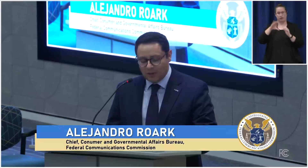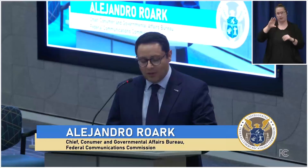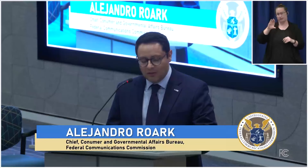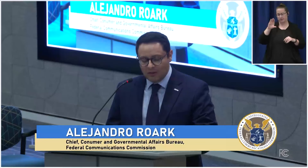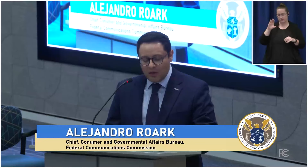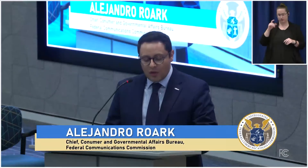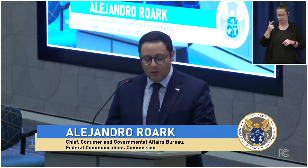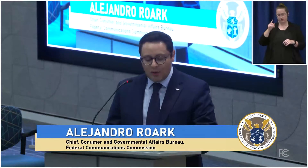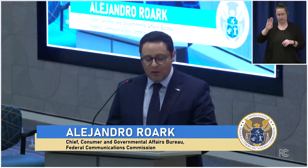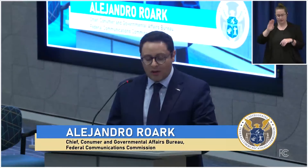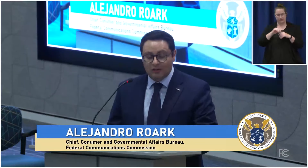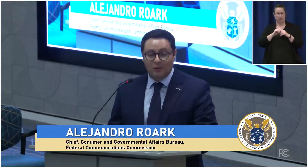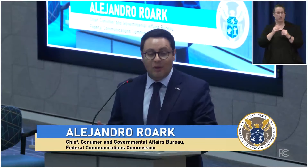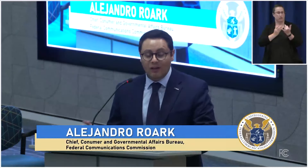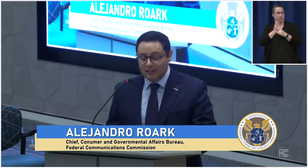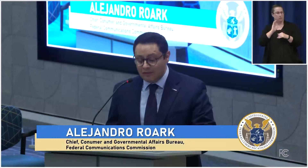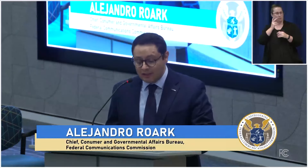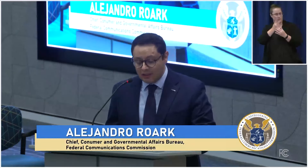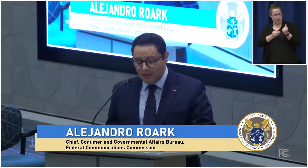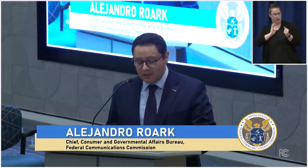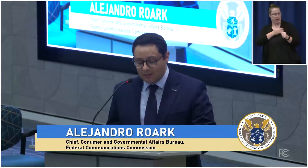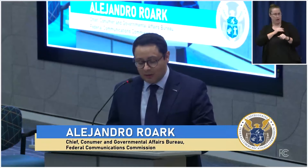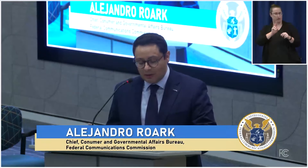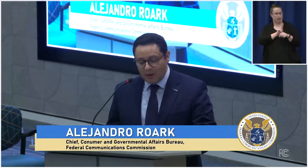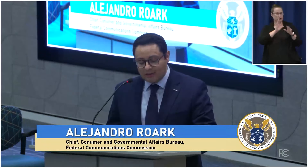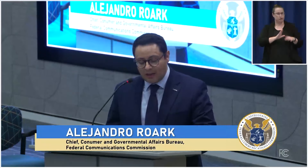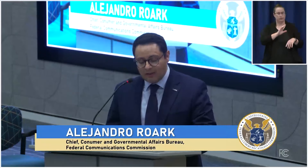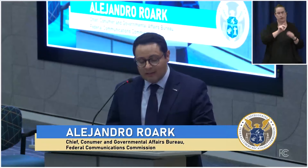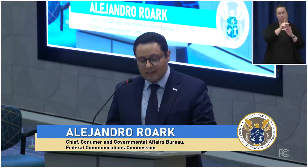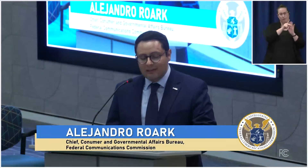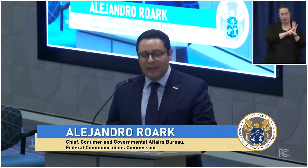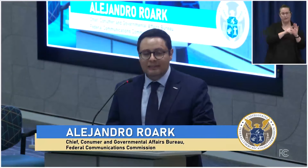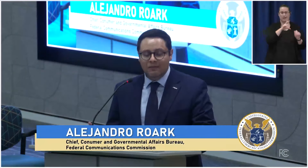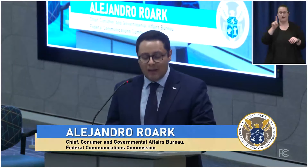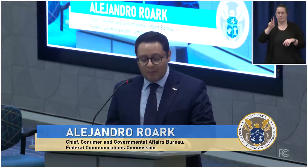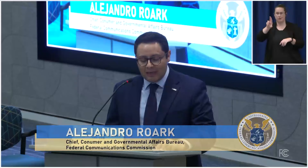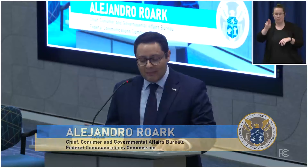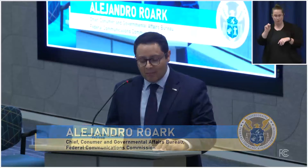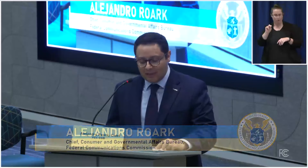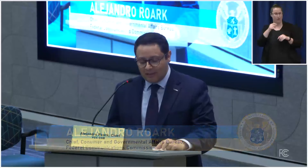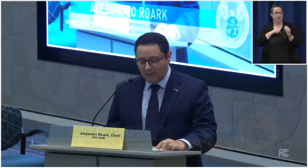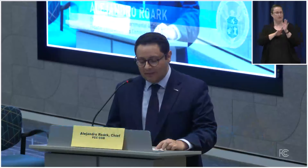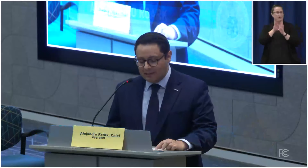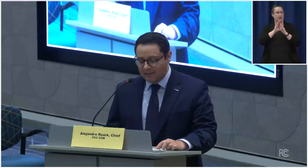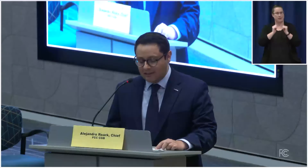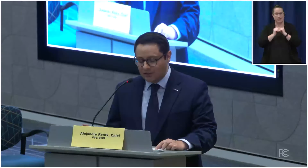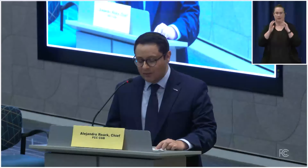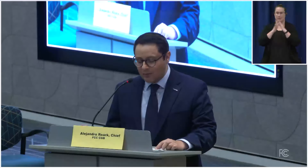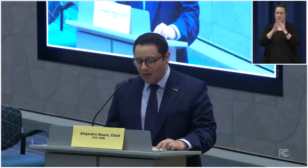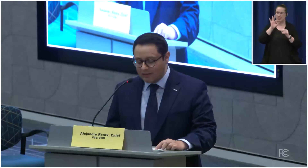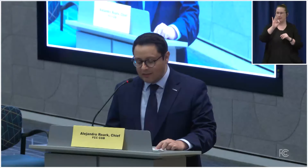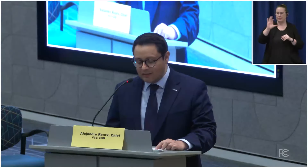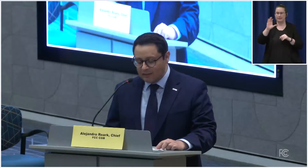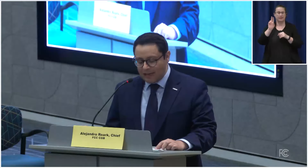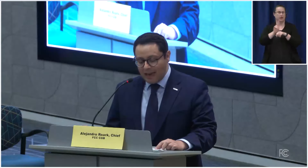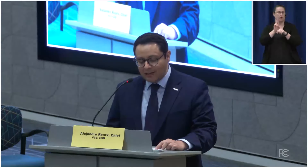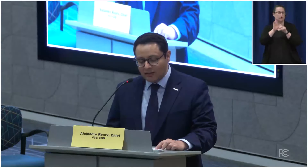EVERYONE. PERSONAL TO ME IN MY ROLE AS CHIEF OF THE CONSUMER AND GOVERNMENT AFFAIRS BUREAU, THROUGH BOTH OUR CONSUMER POLICY DIVISION AND OUR DISABILITY RIGHTS OFFICE IS